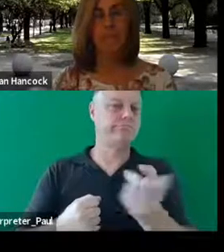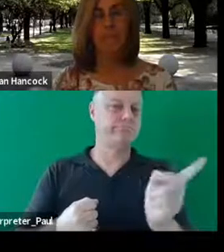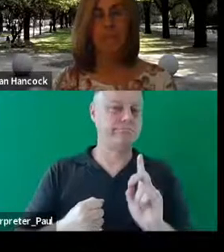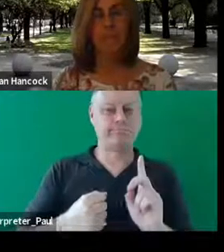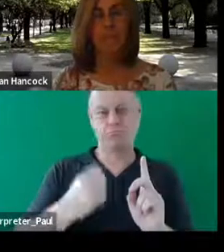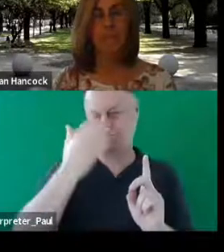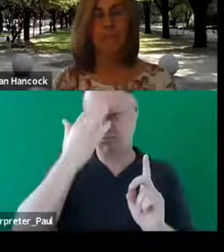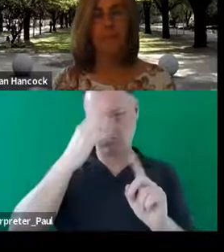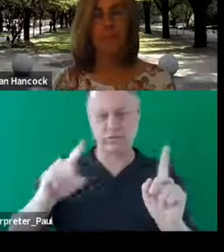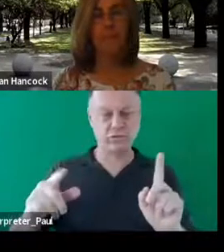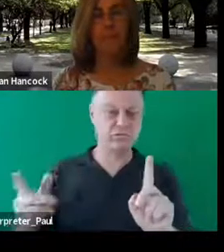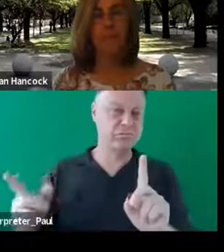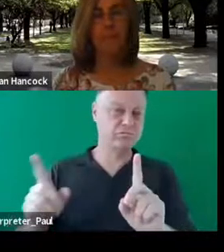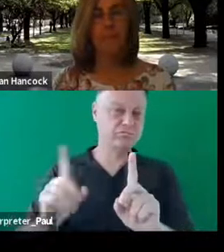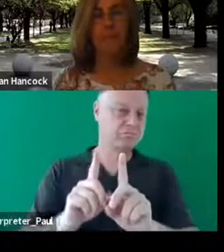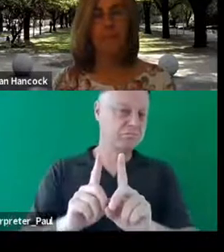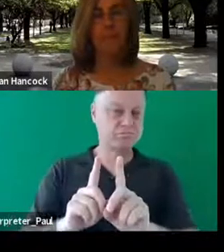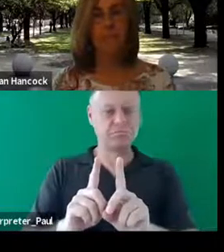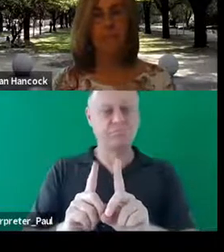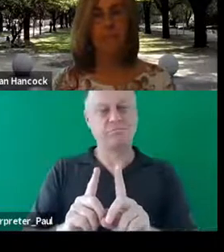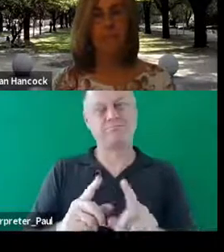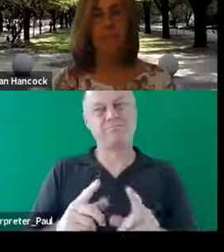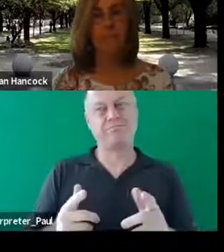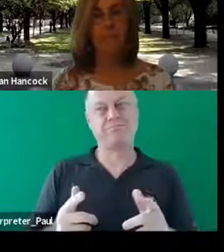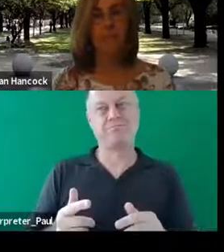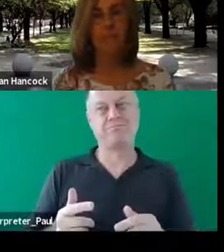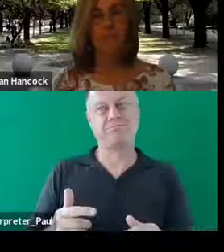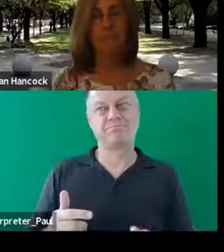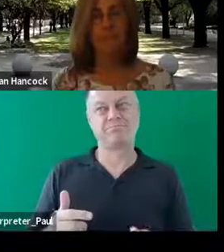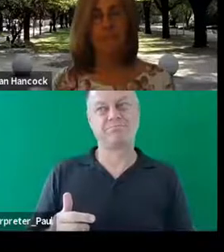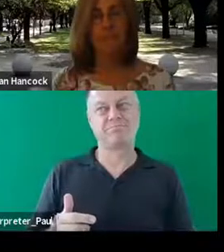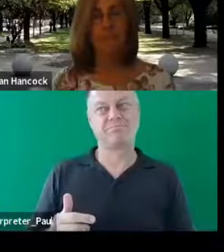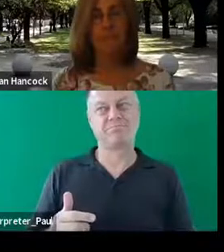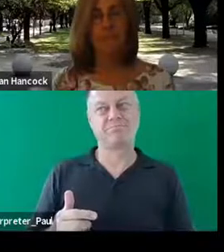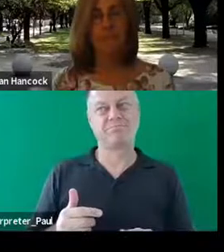they will be given a pin that they can either attach to their lanyard or shirt or